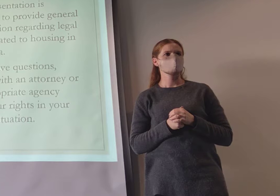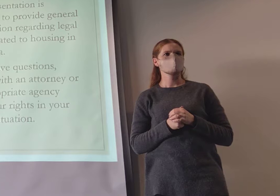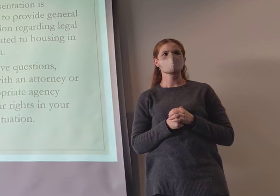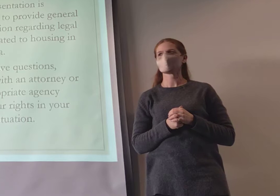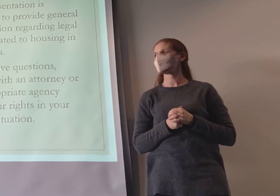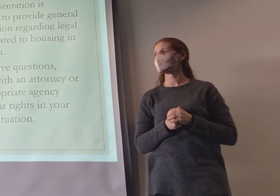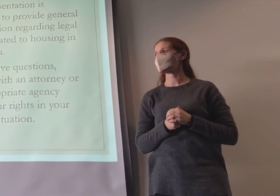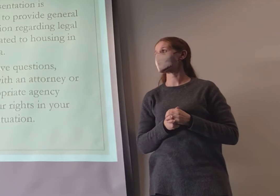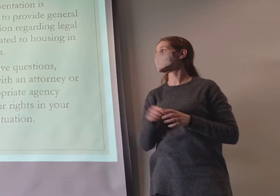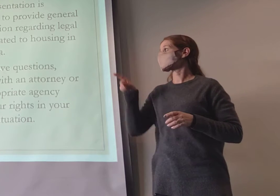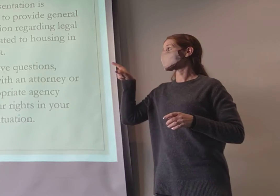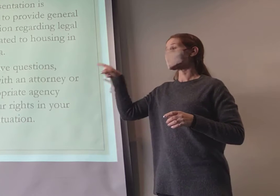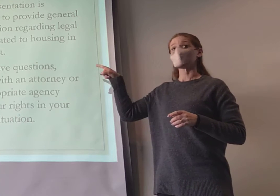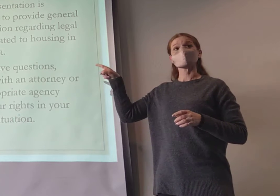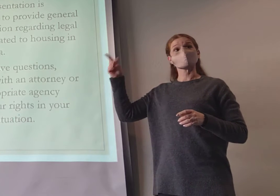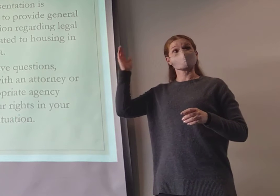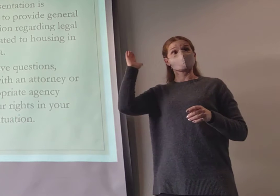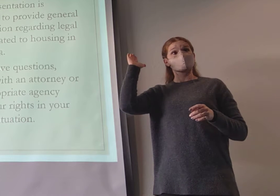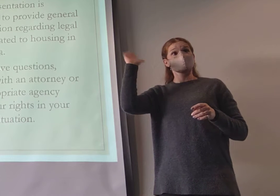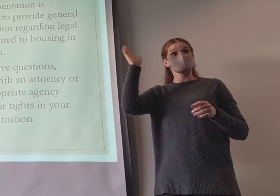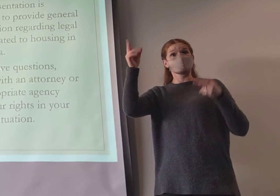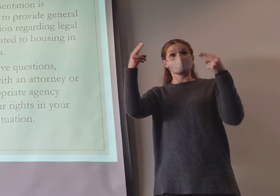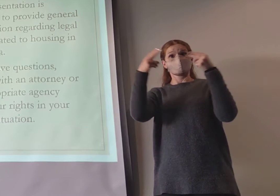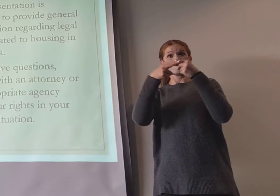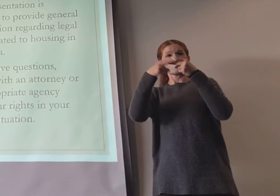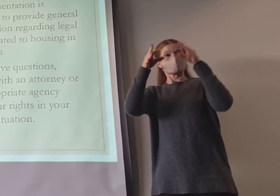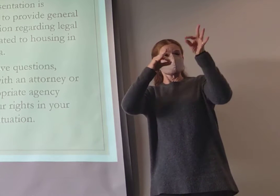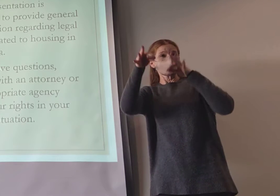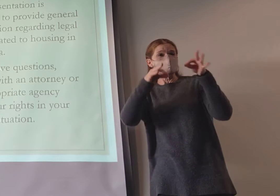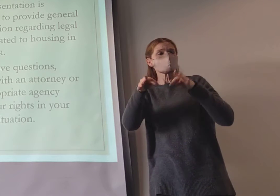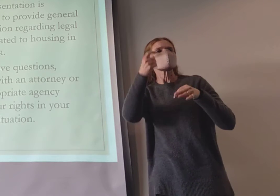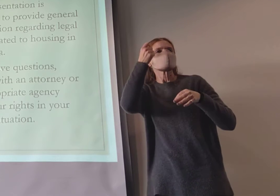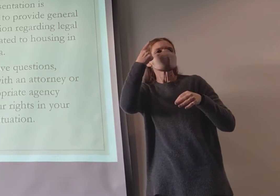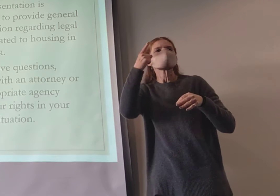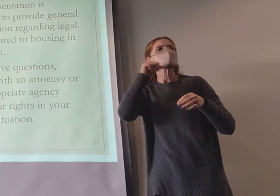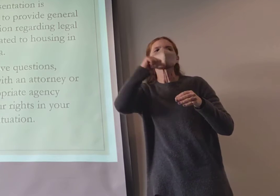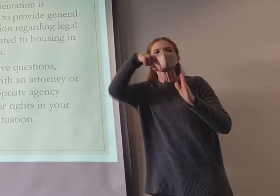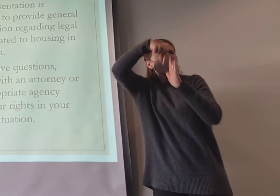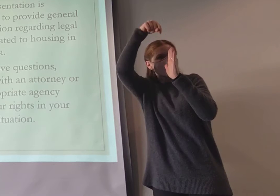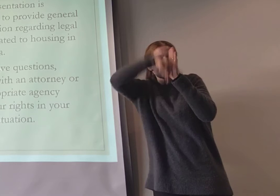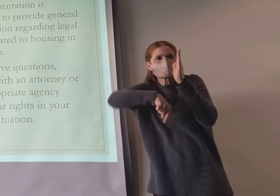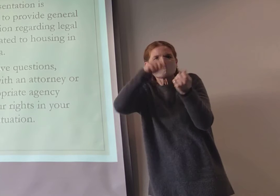This presentation gives you general information about your rights.